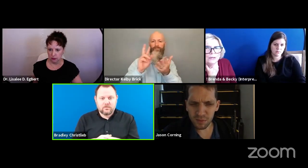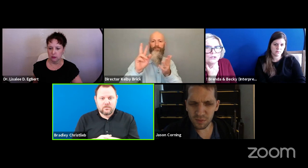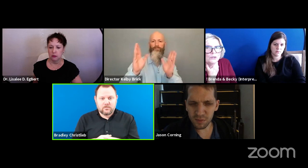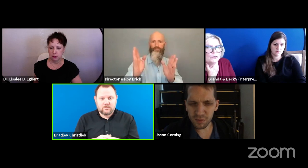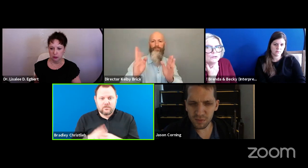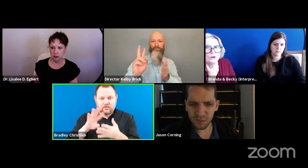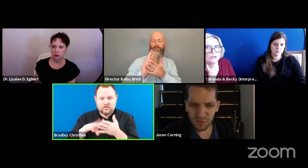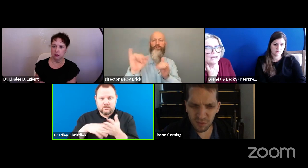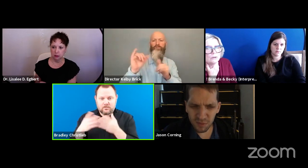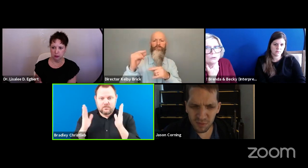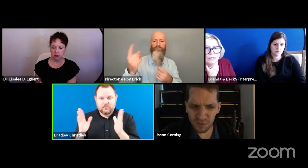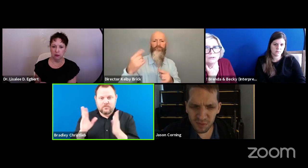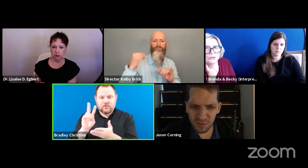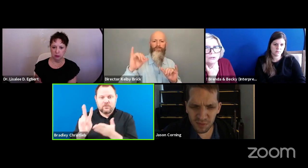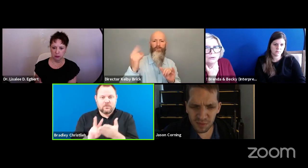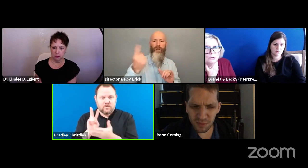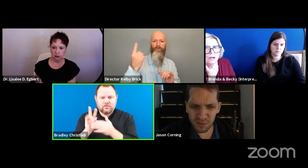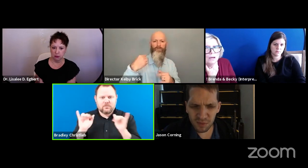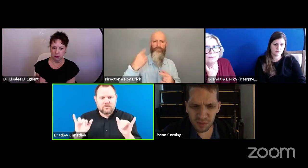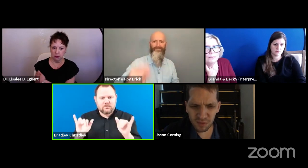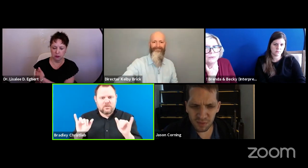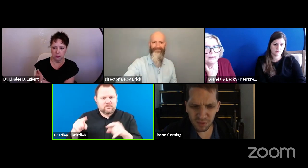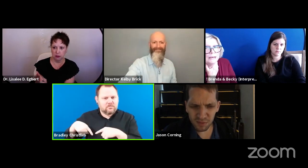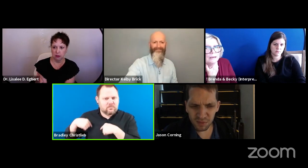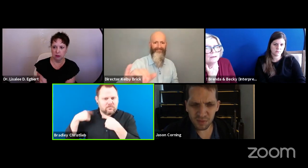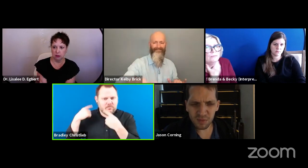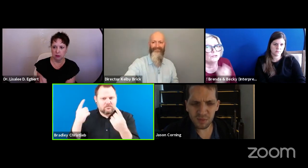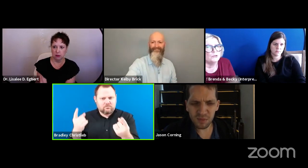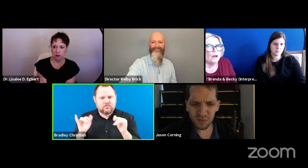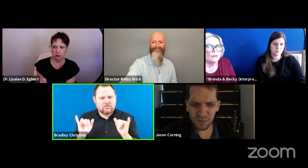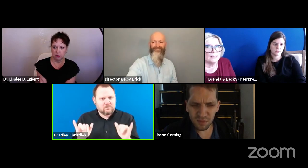The interpreters are all scheduled until 3:00, for 2 hours.